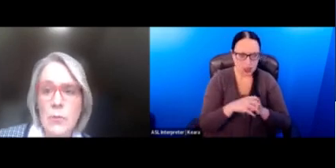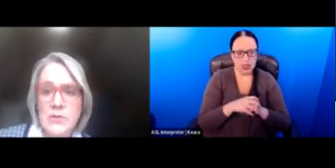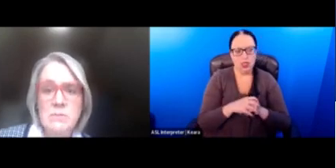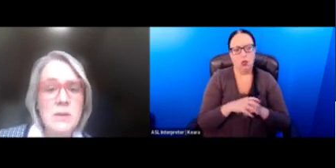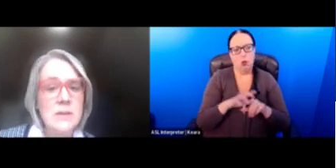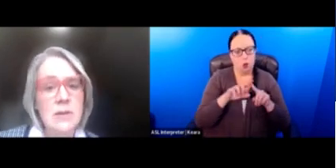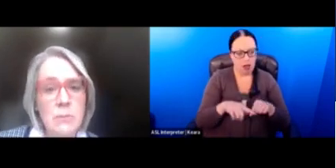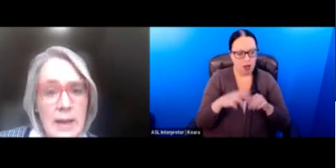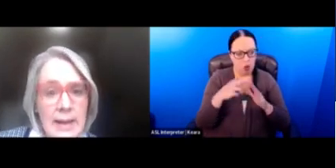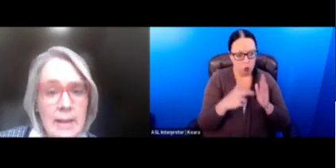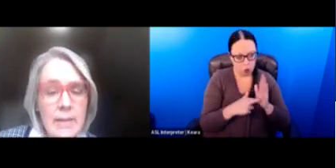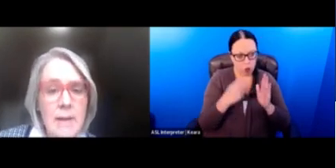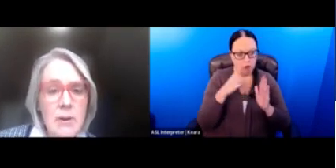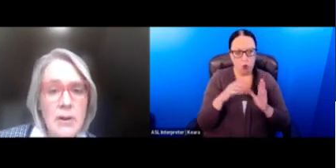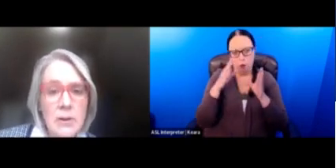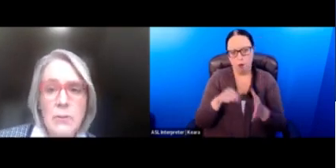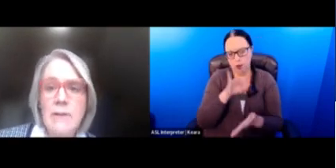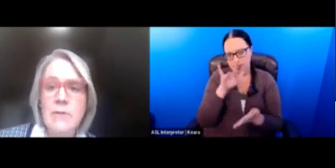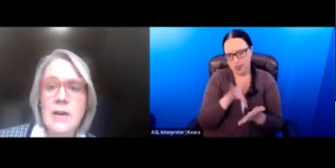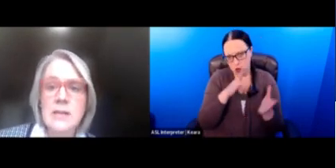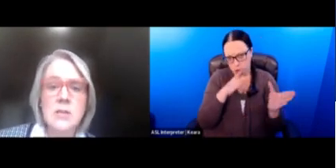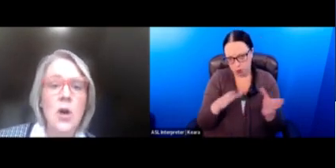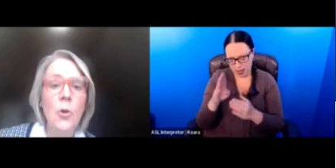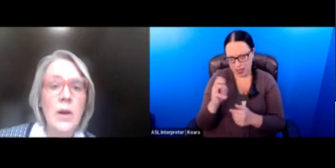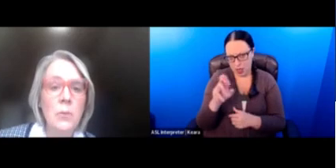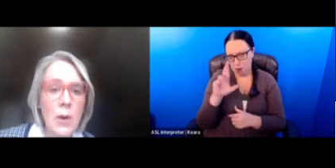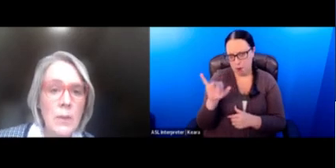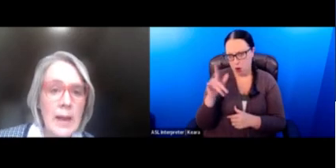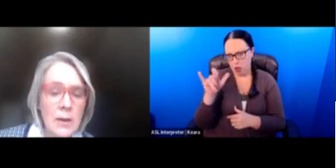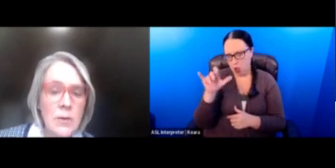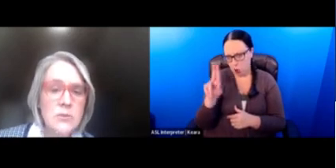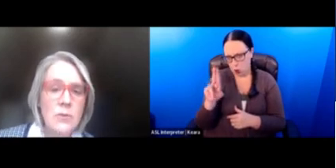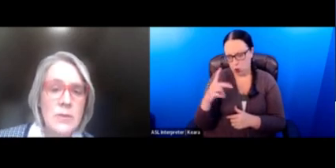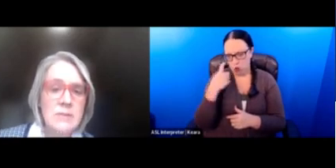language for risk mitigation and dignity of choice into our 1915